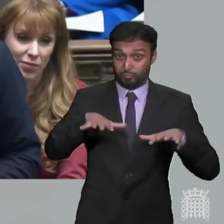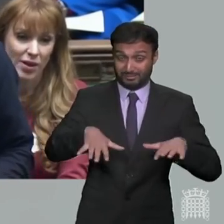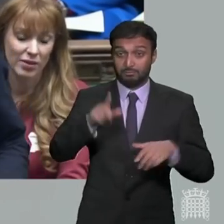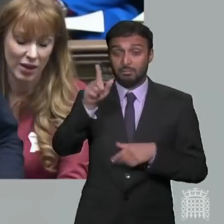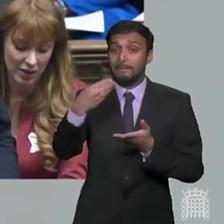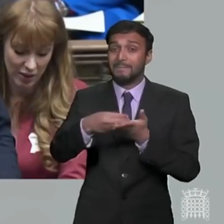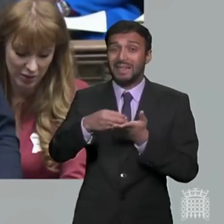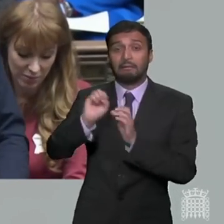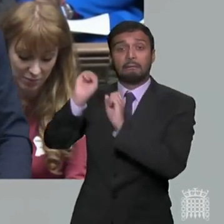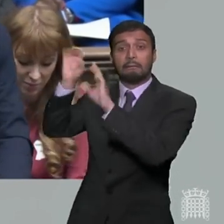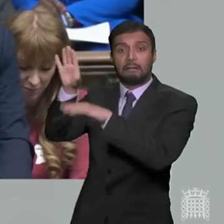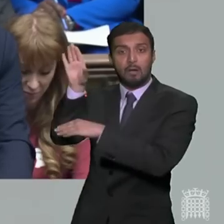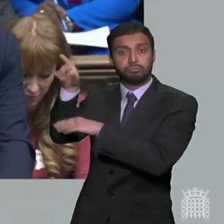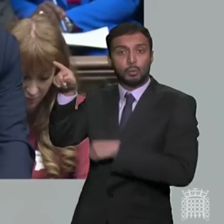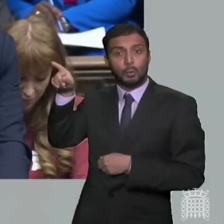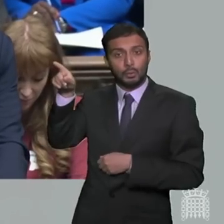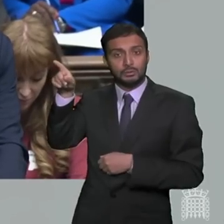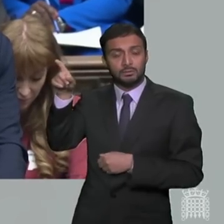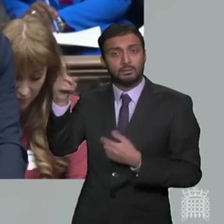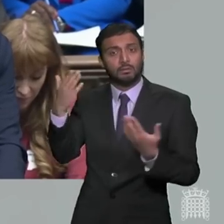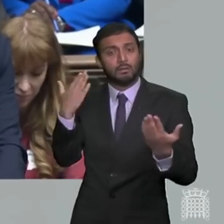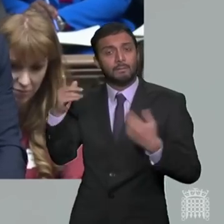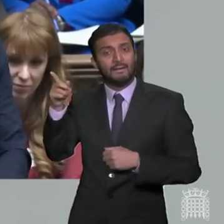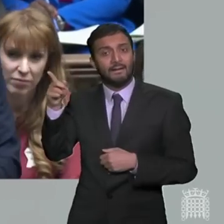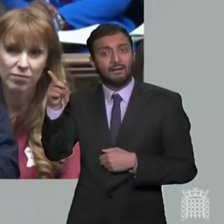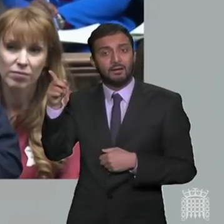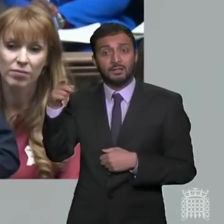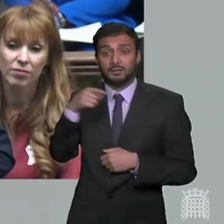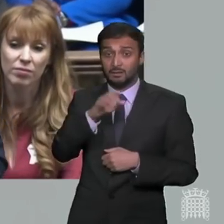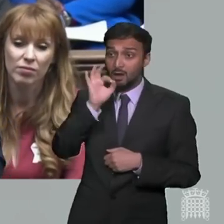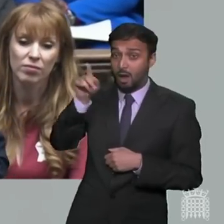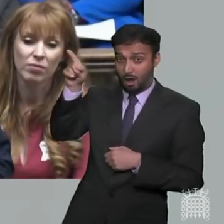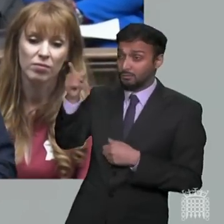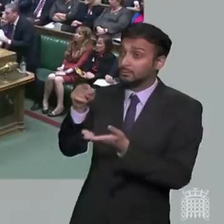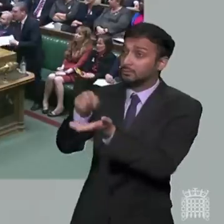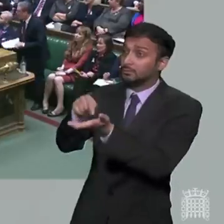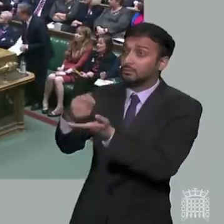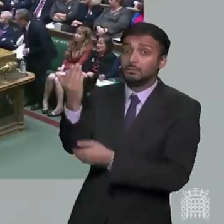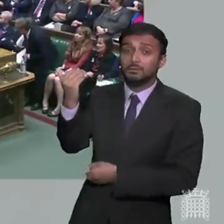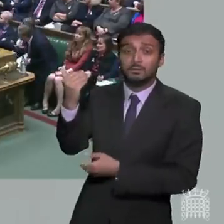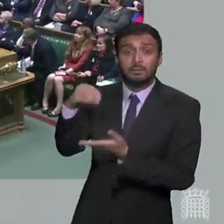How much more has he asked them to pay? Mr Speaker Order.